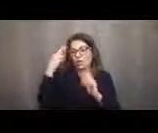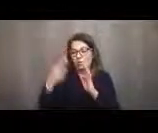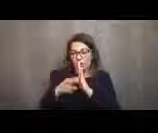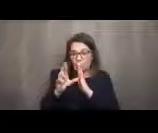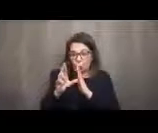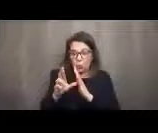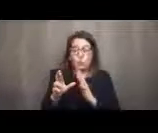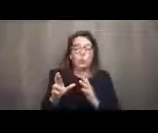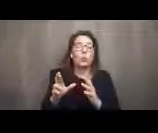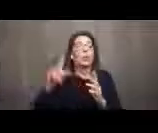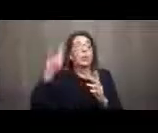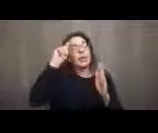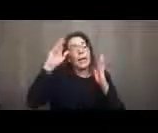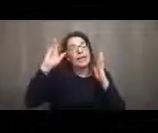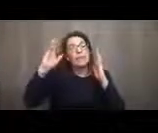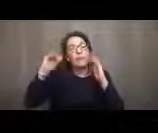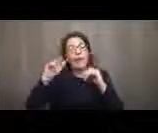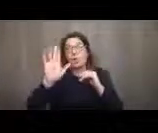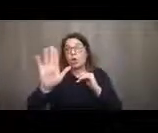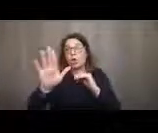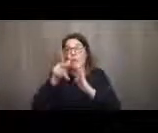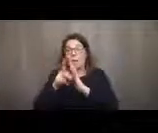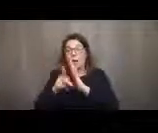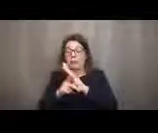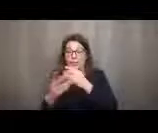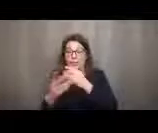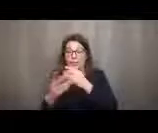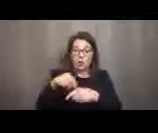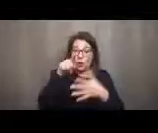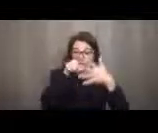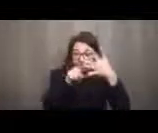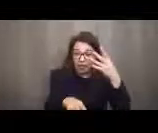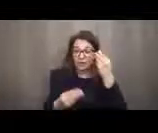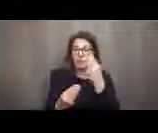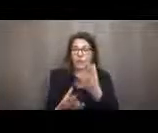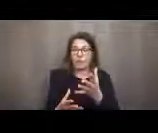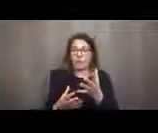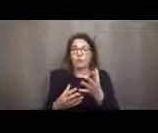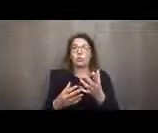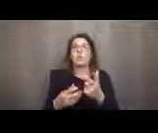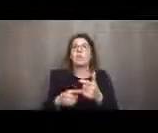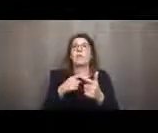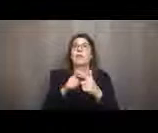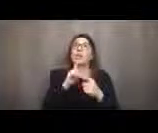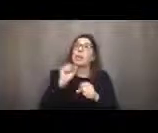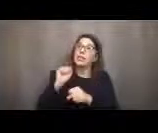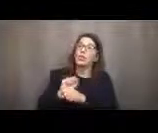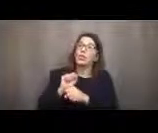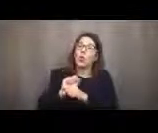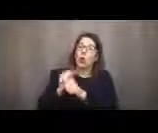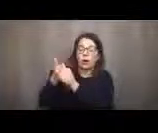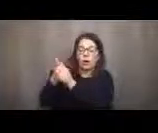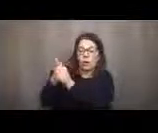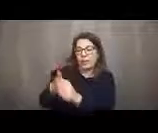we expect that your policy will include this information, so that you will ensure compliance with the regulation.